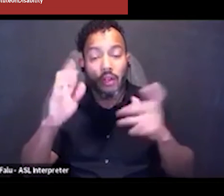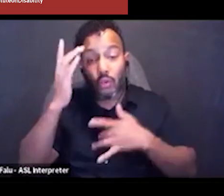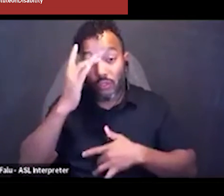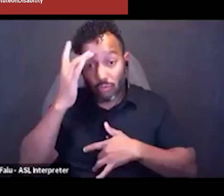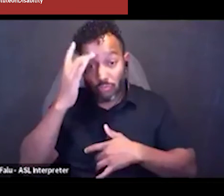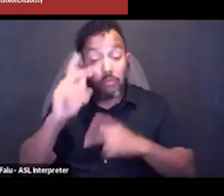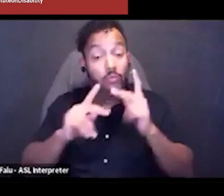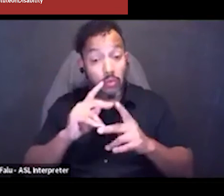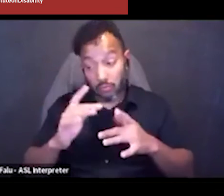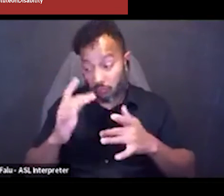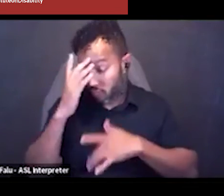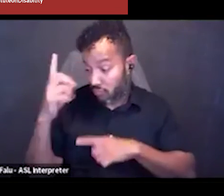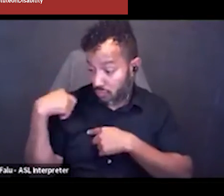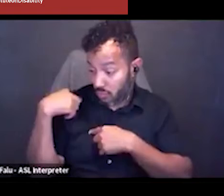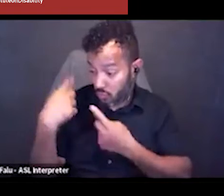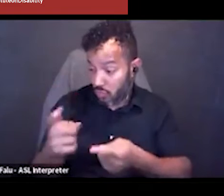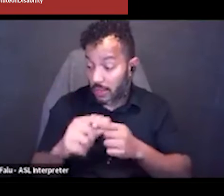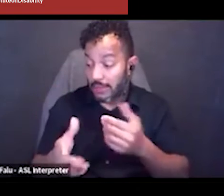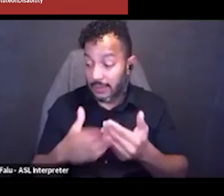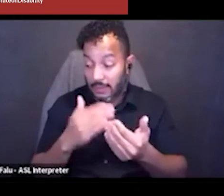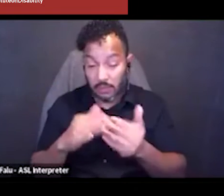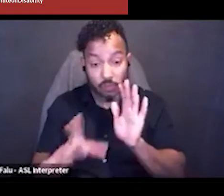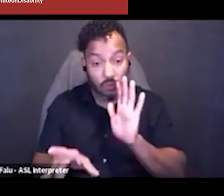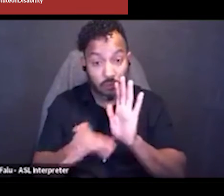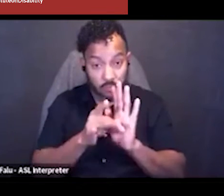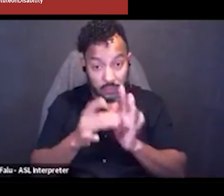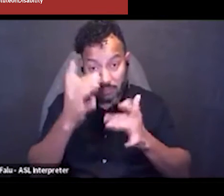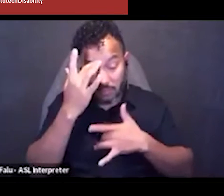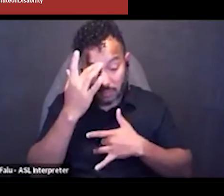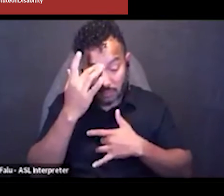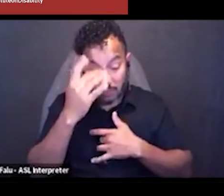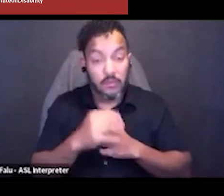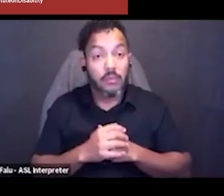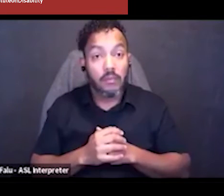Let me be very clear. You don't go to a nursing home because you're old.